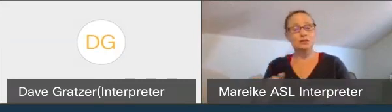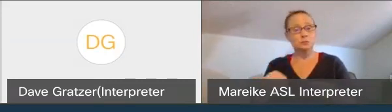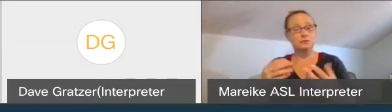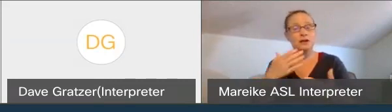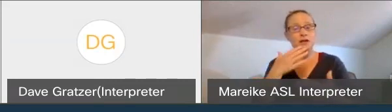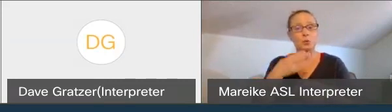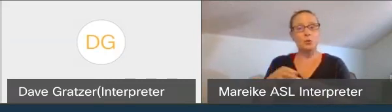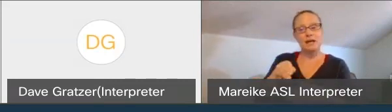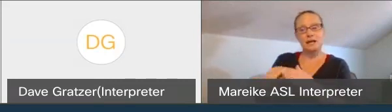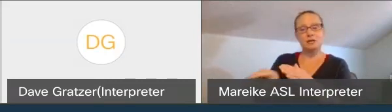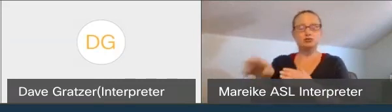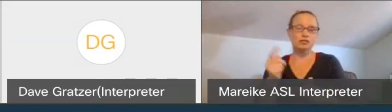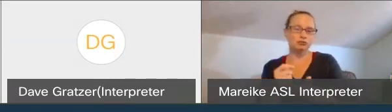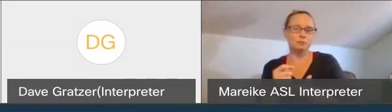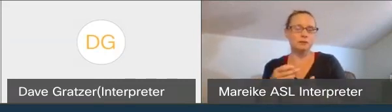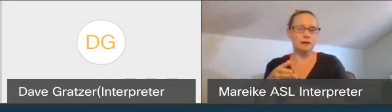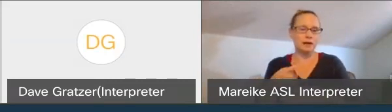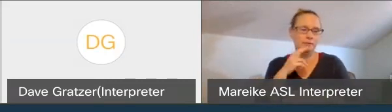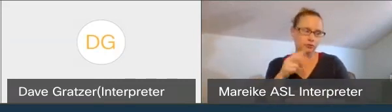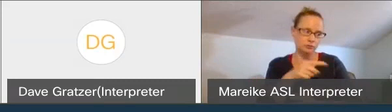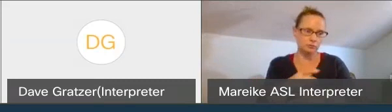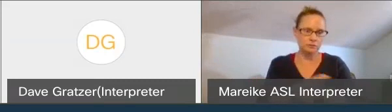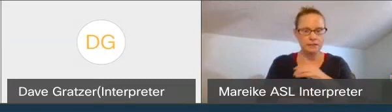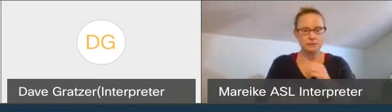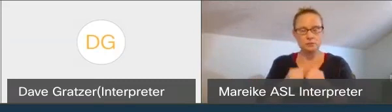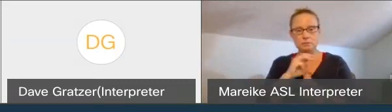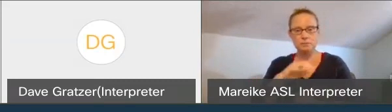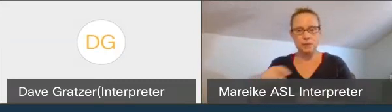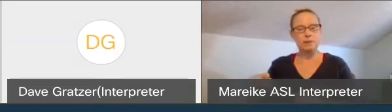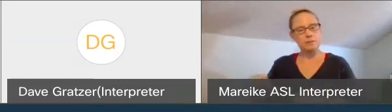uh, upon sentencing with MAAP. Uh, they place the individuals on a high-priority list